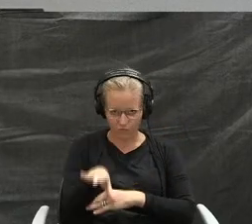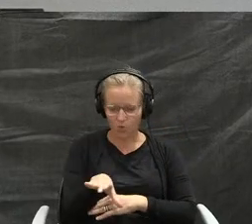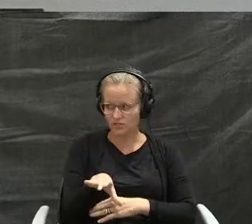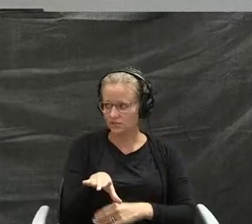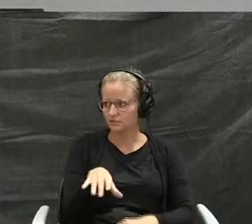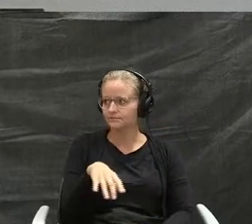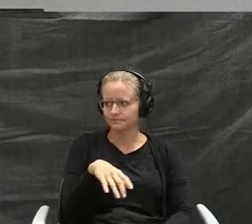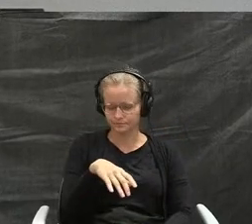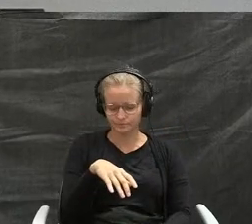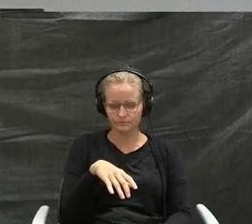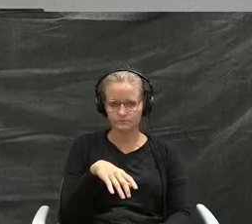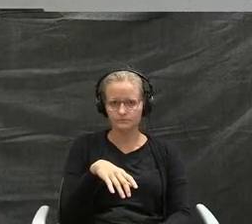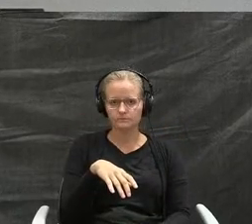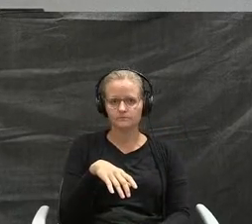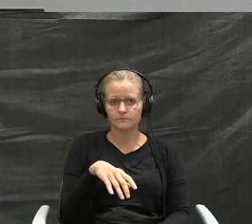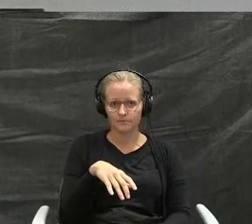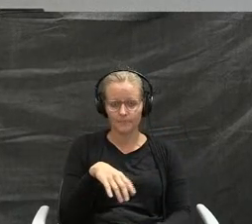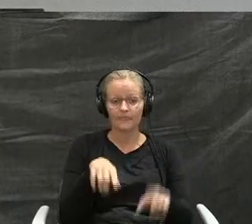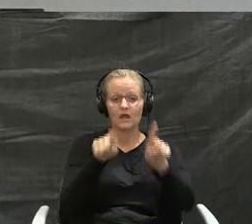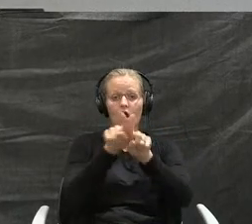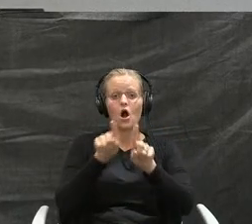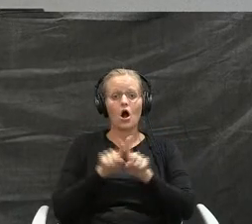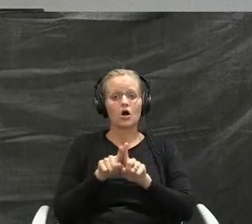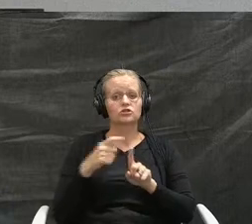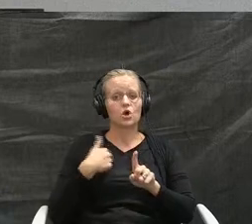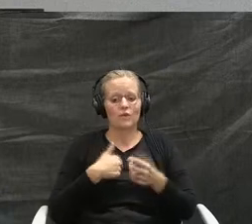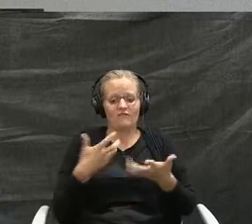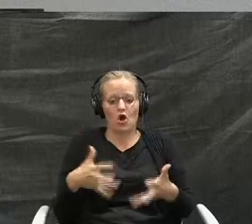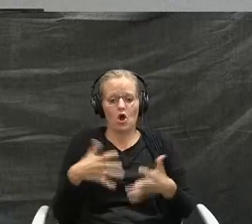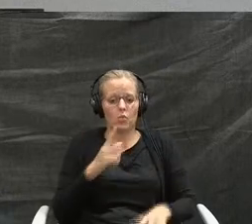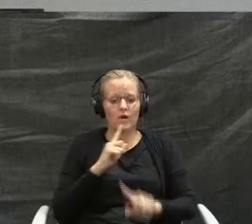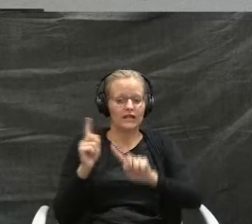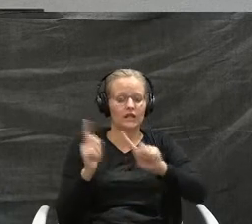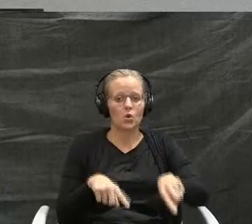mass or the KN 95 mask, which are equivalent, and there's